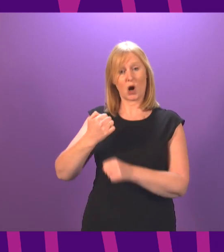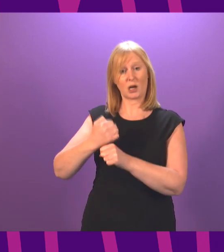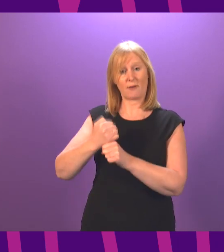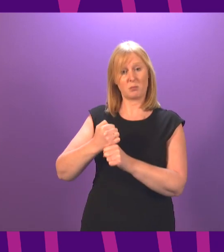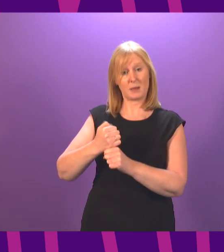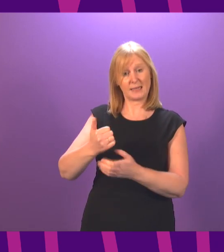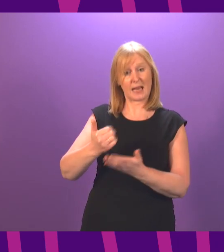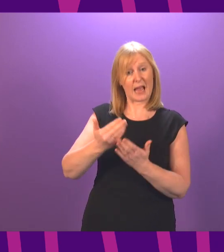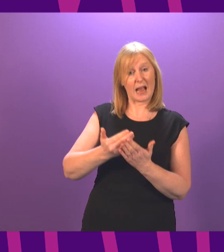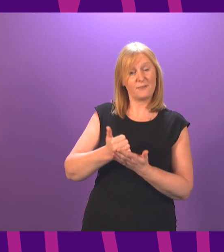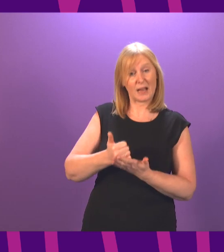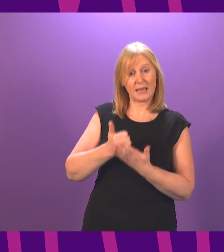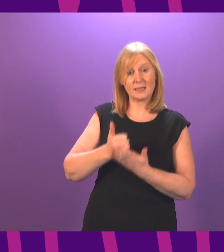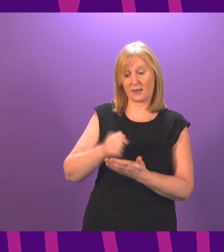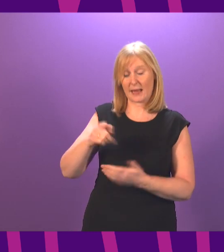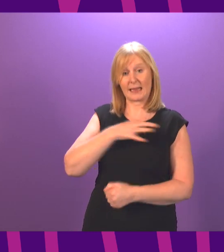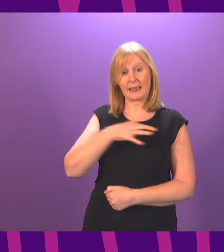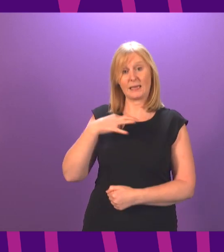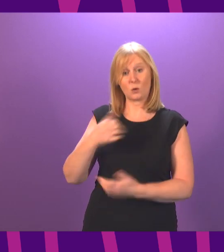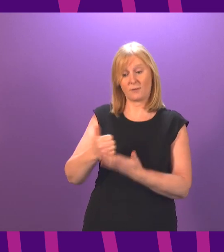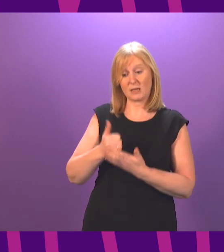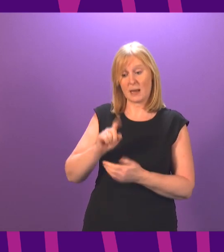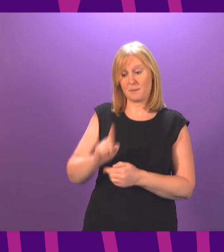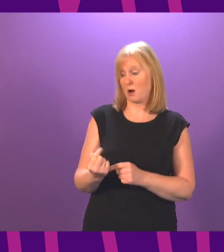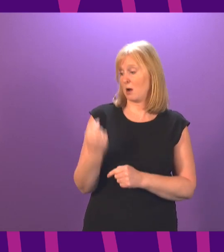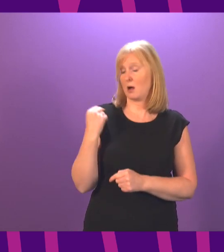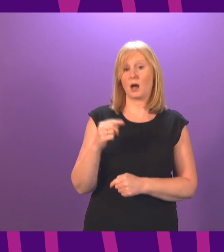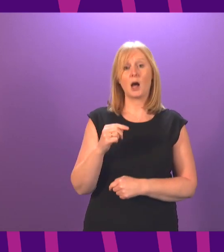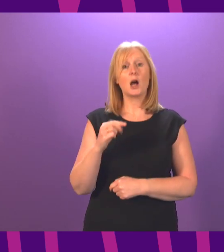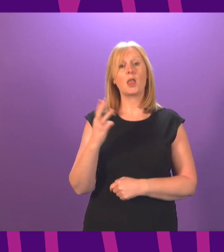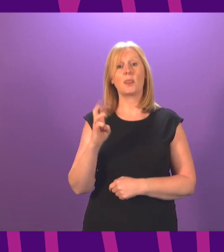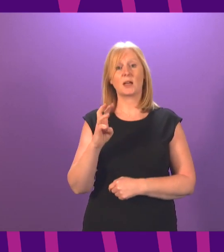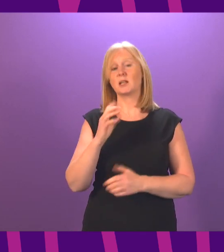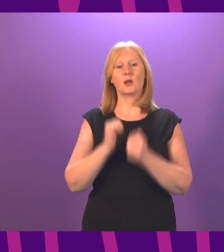clinical and not governmental, but the letter that was issued on 13 March was from the Cabinet